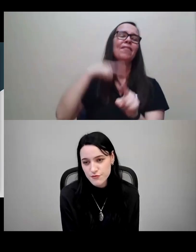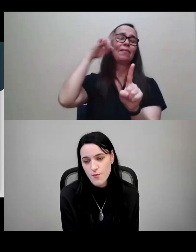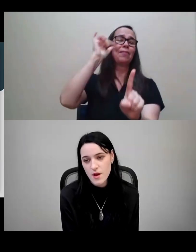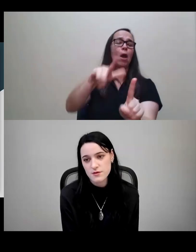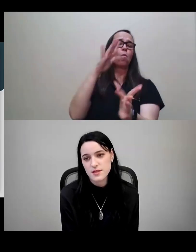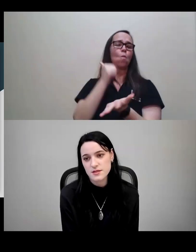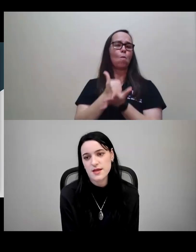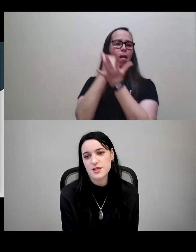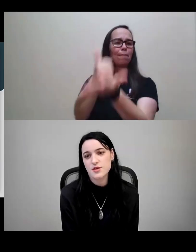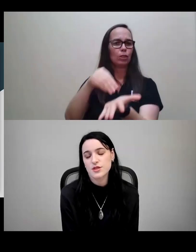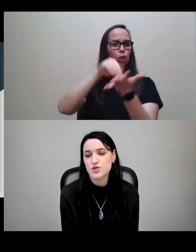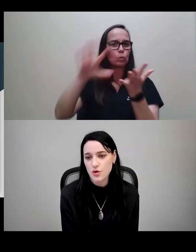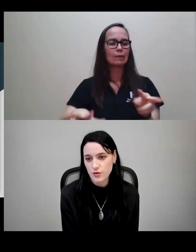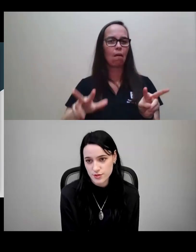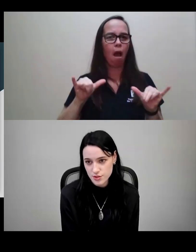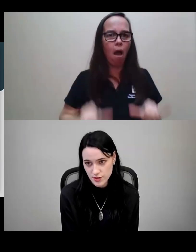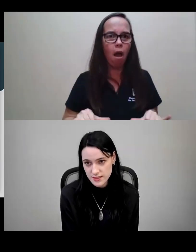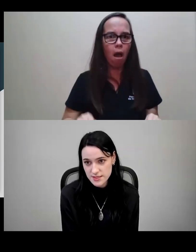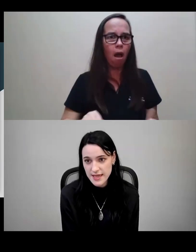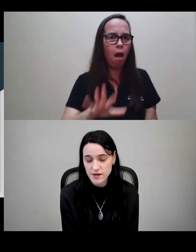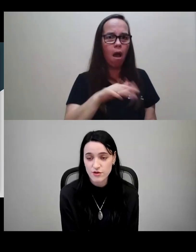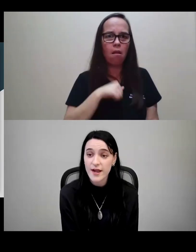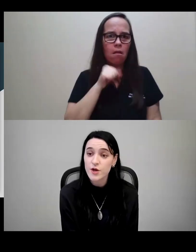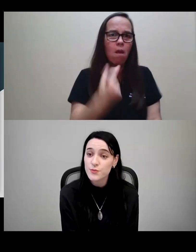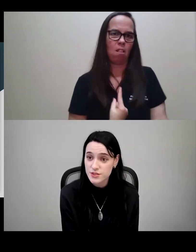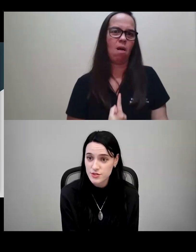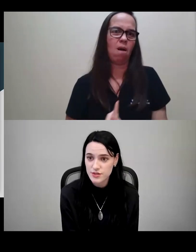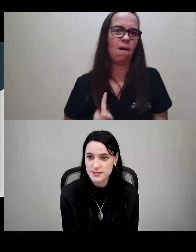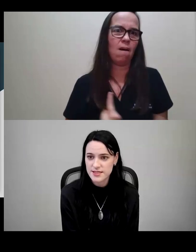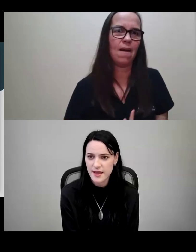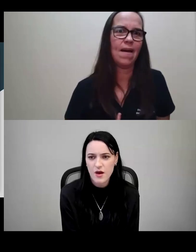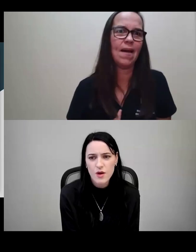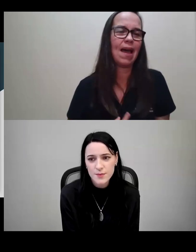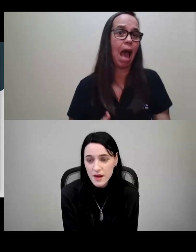deaf role models online that you can show your students and it'll help your students say, "Oh,